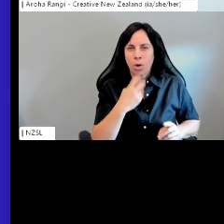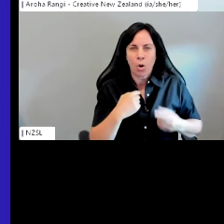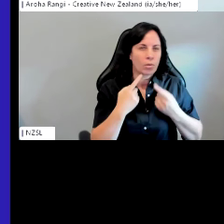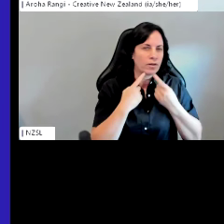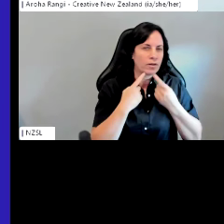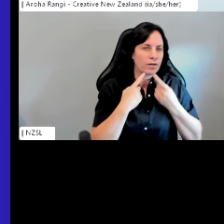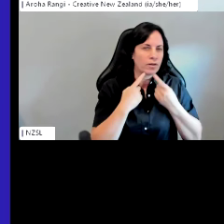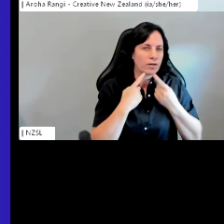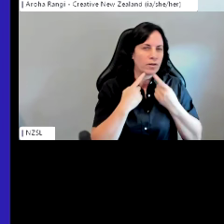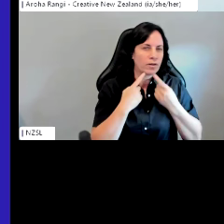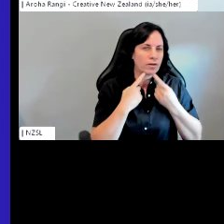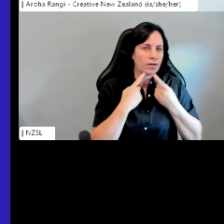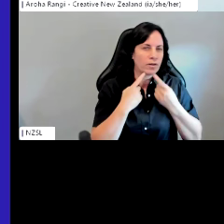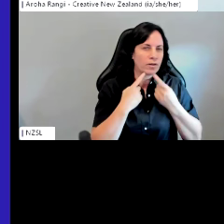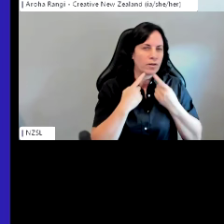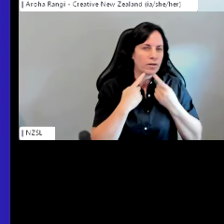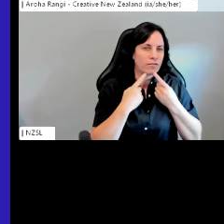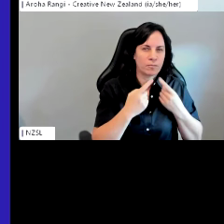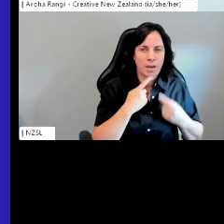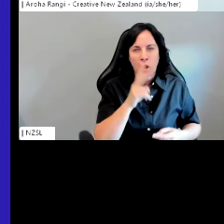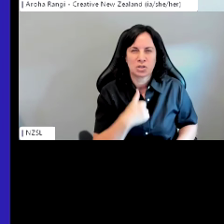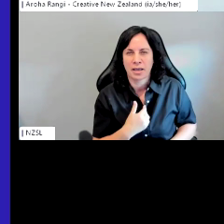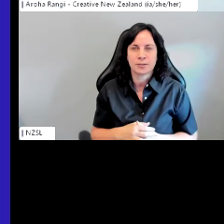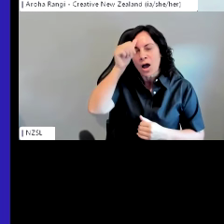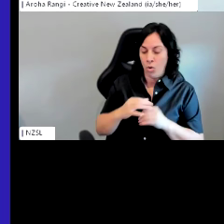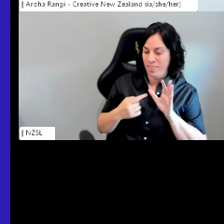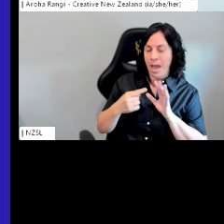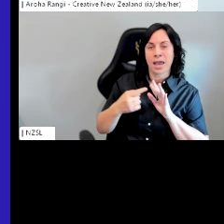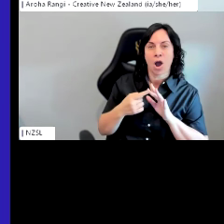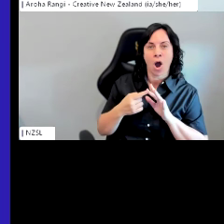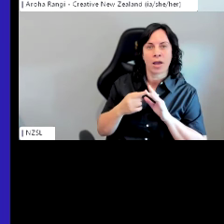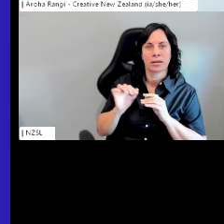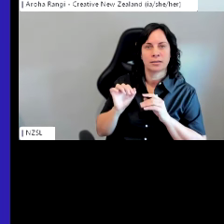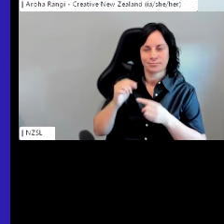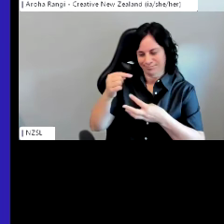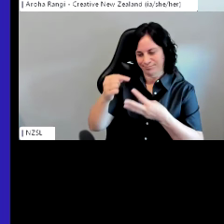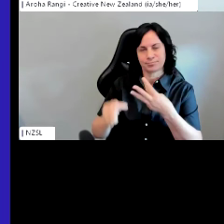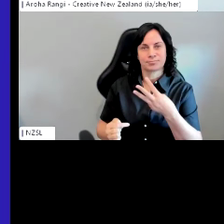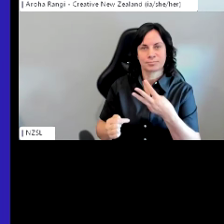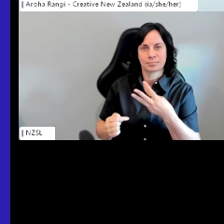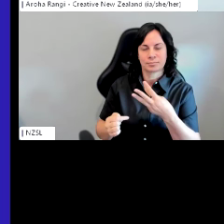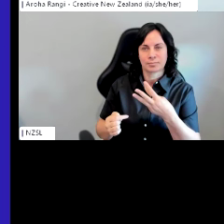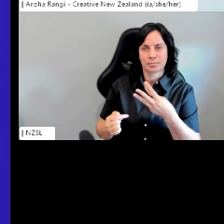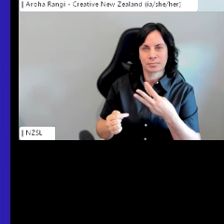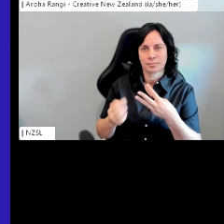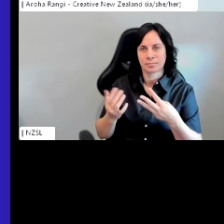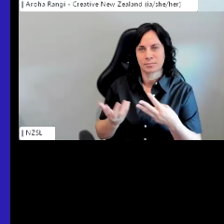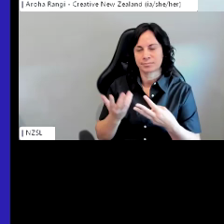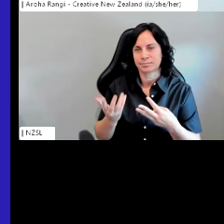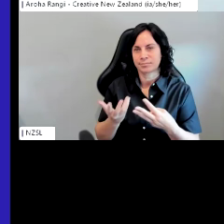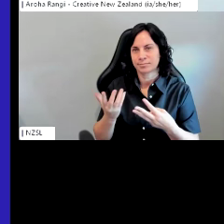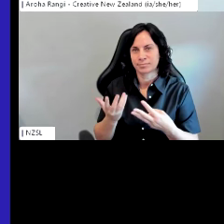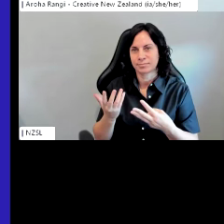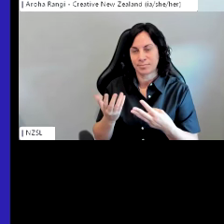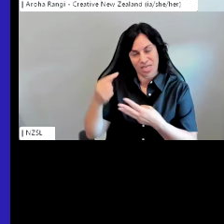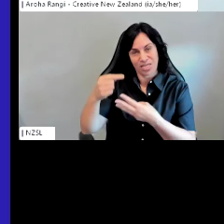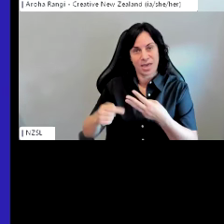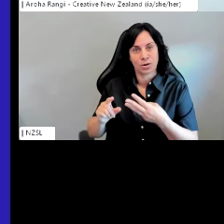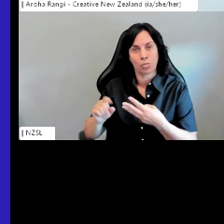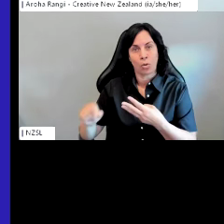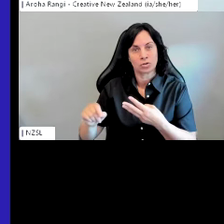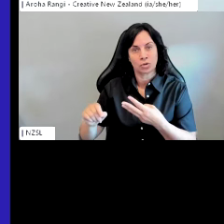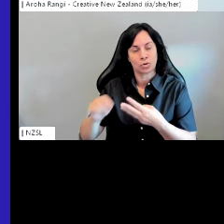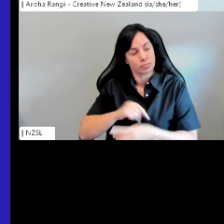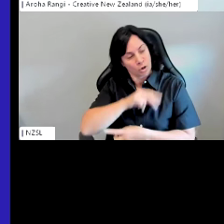um some of the large language model and AI engines are um are basically reading website data ahead of